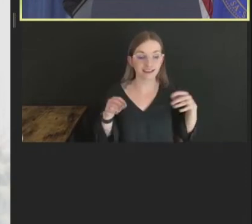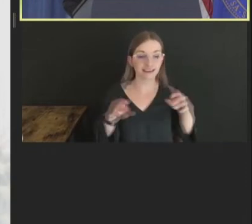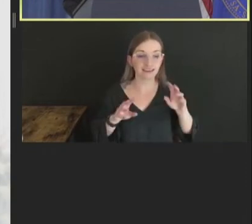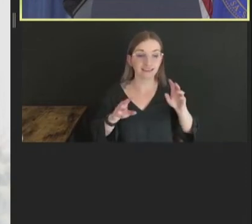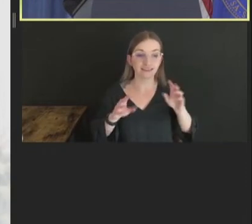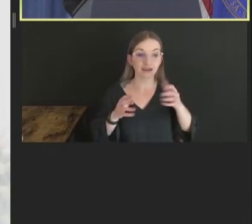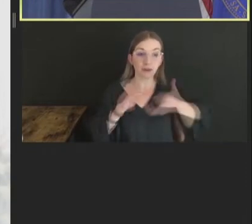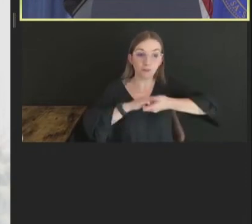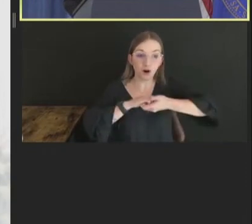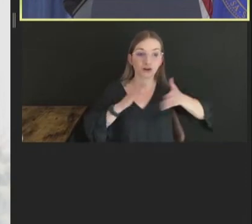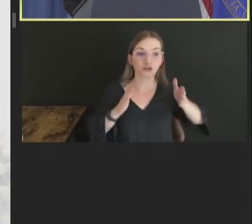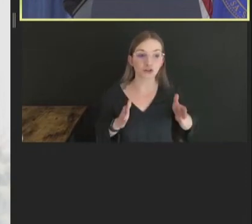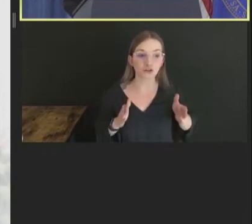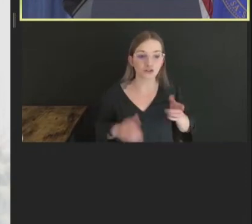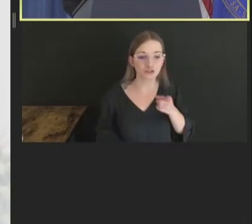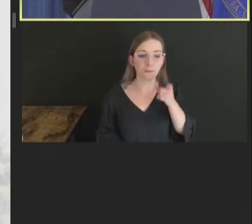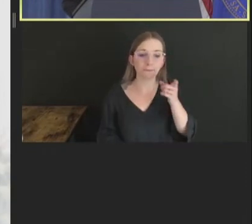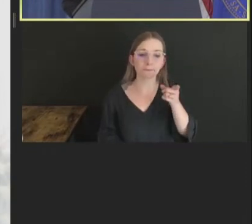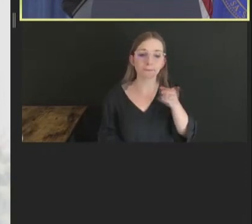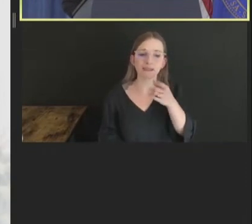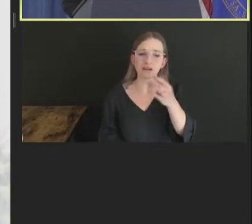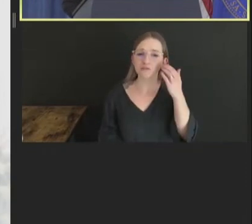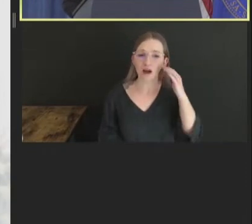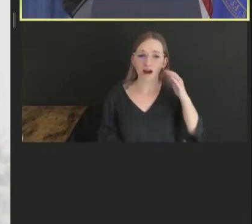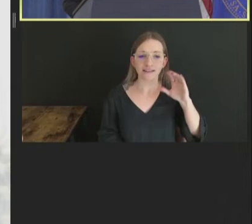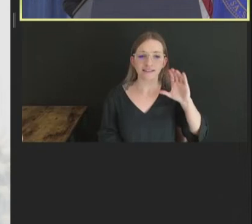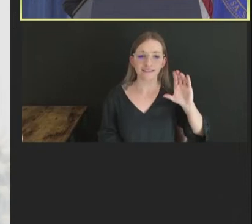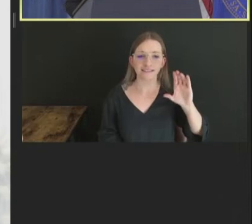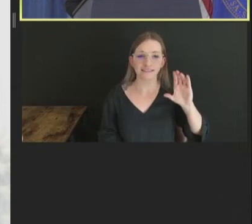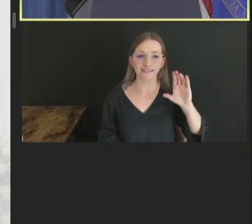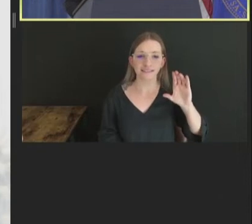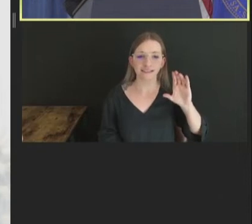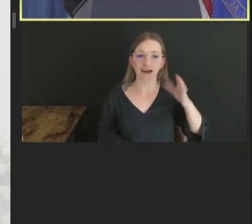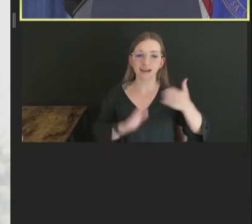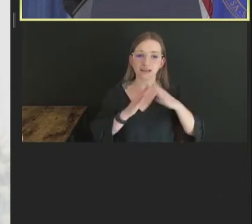I think you guys probably know what community health workers are, Promotoras de Salud, which